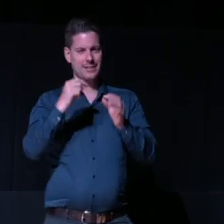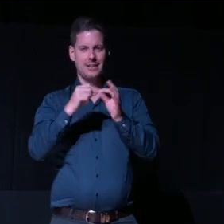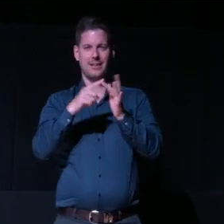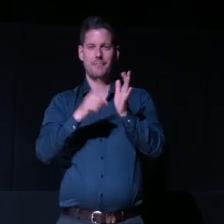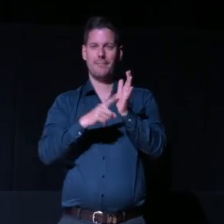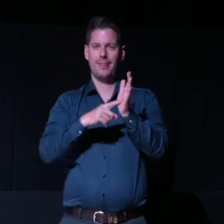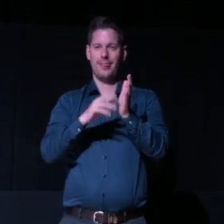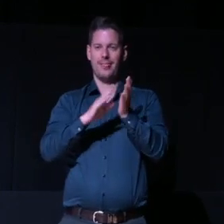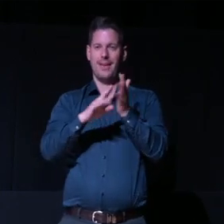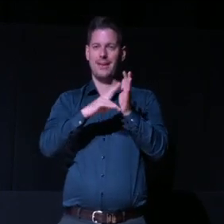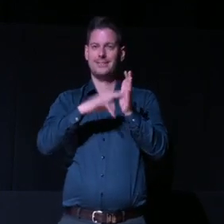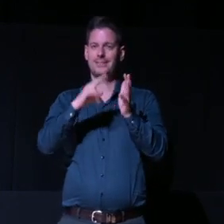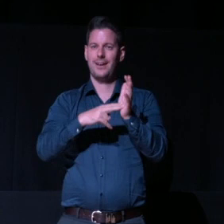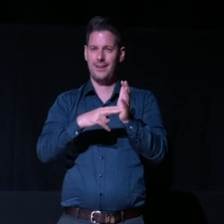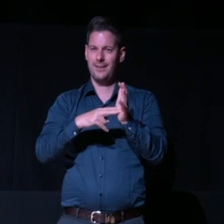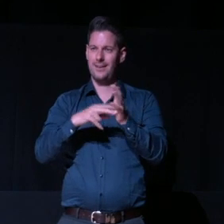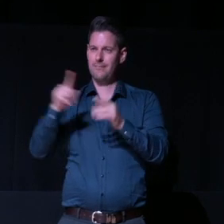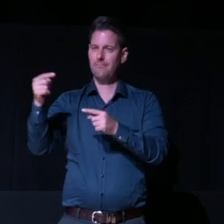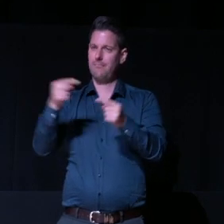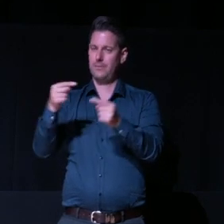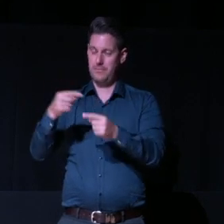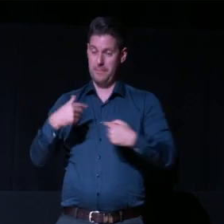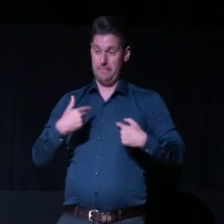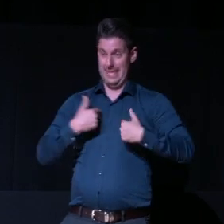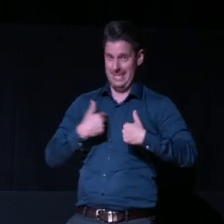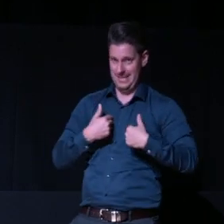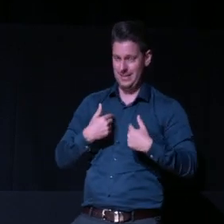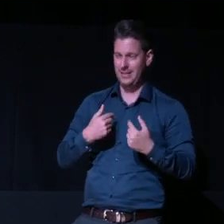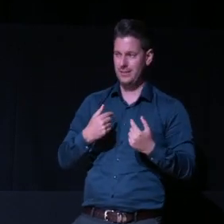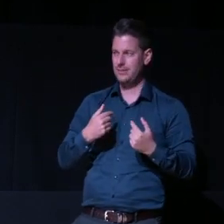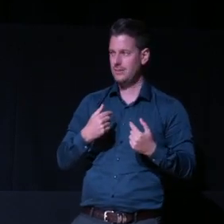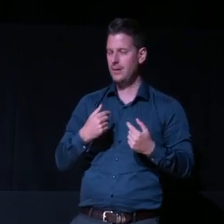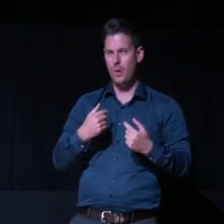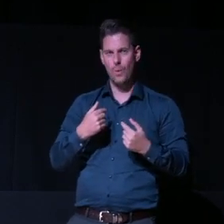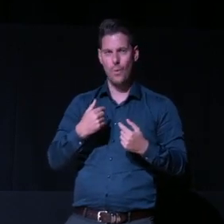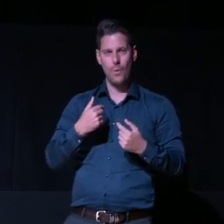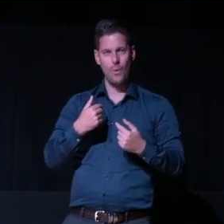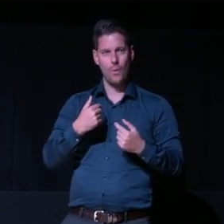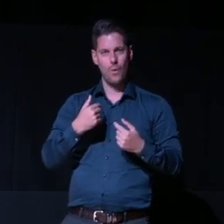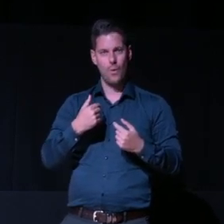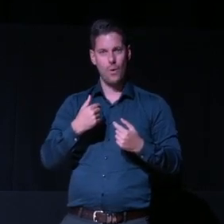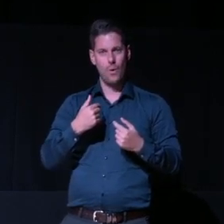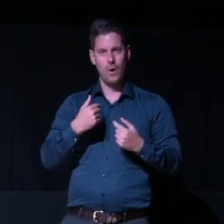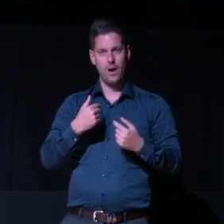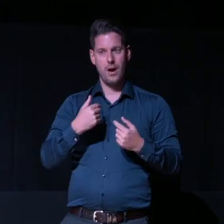It did. It did. And for someone like me who's probably the most provocative things I make are the work that I make with my kids,